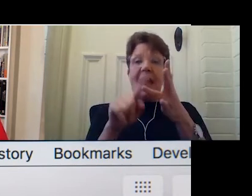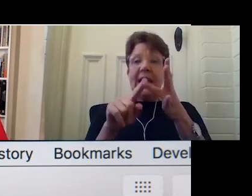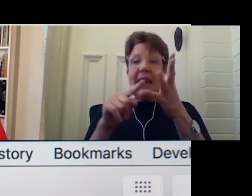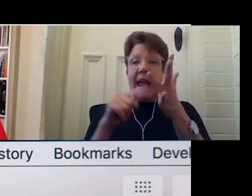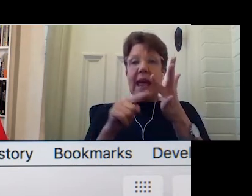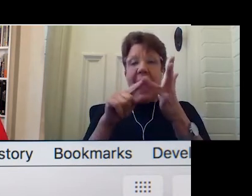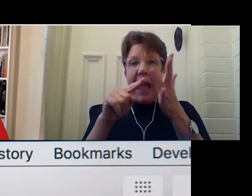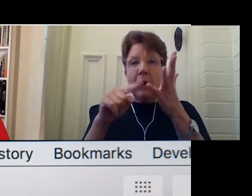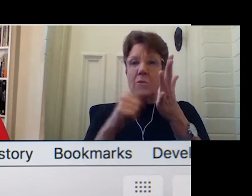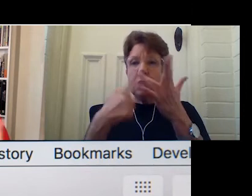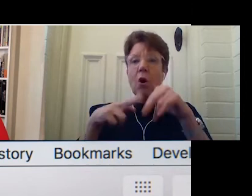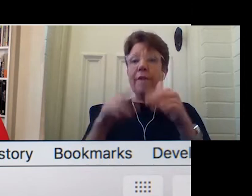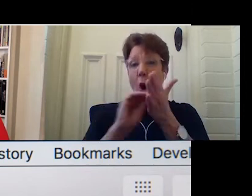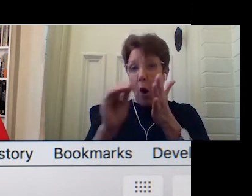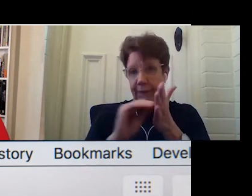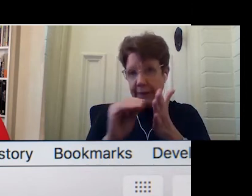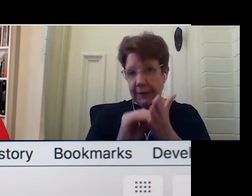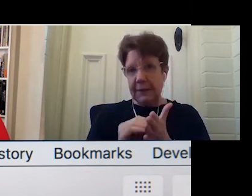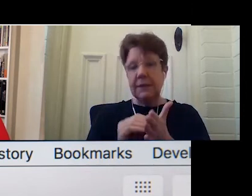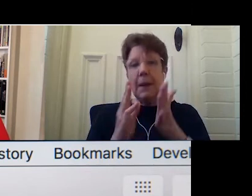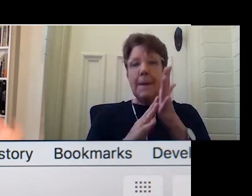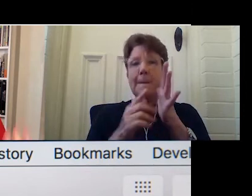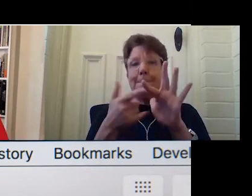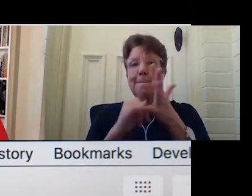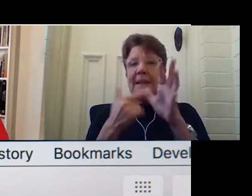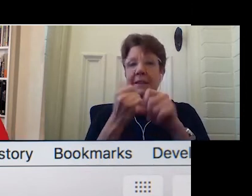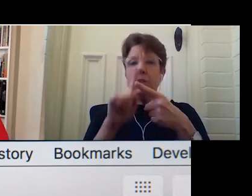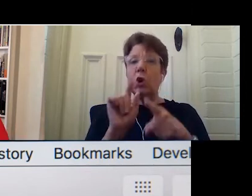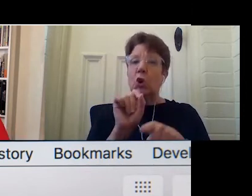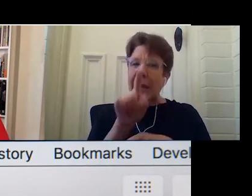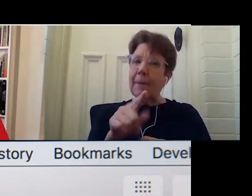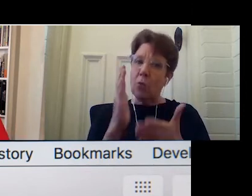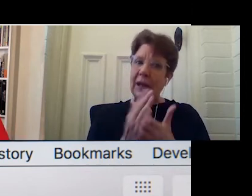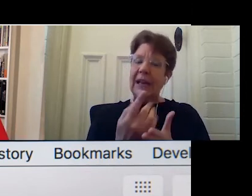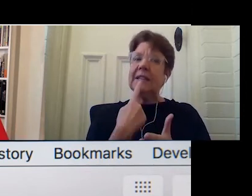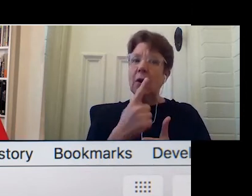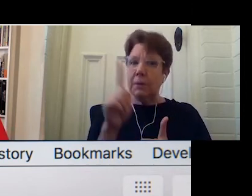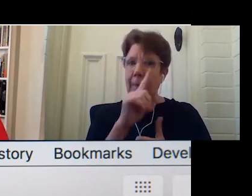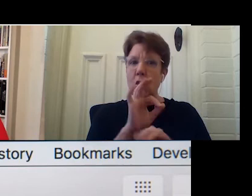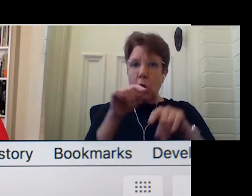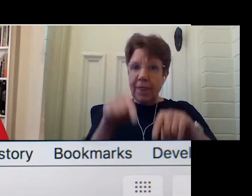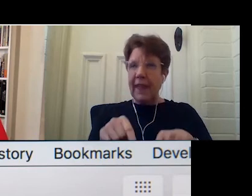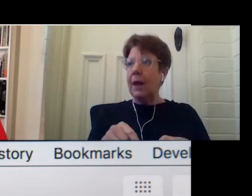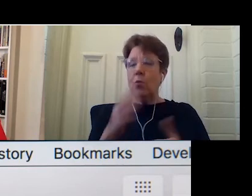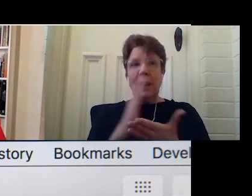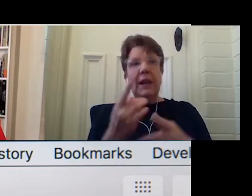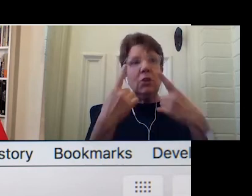email that acknowledges what's going on, gives people some direction as to how you're dealing with it and when you'll be available, I think